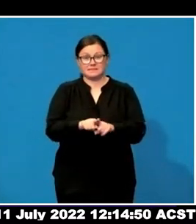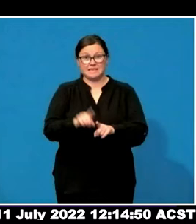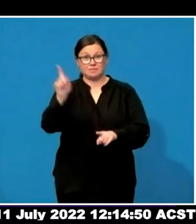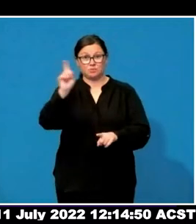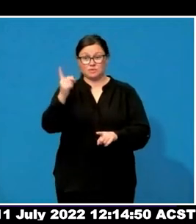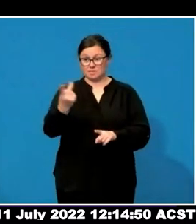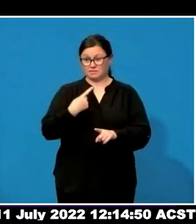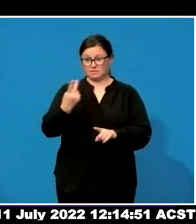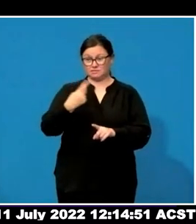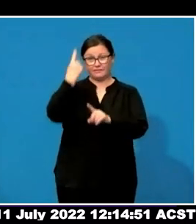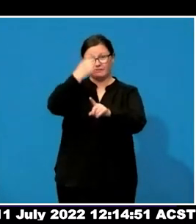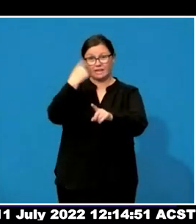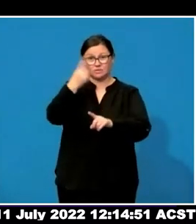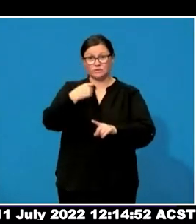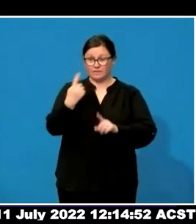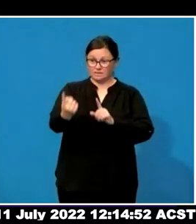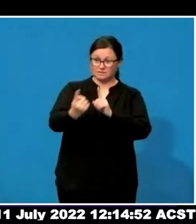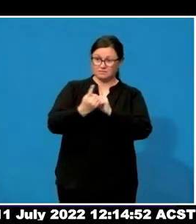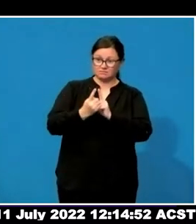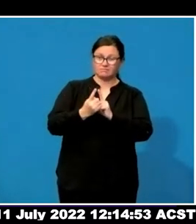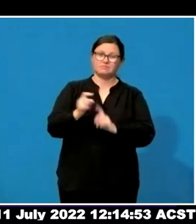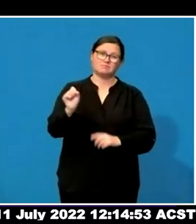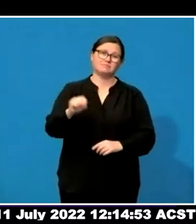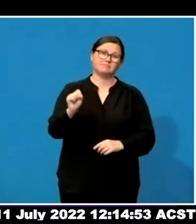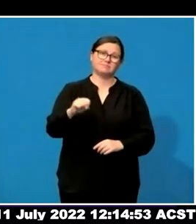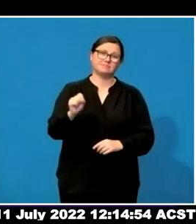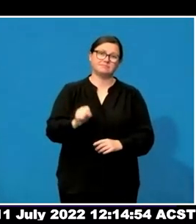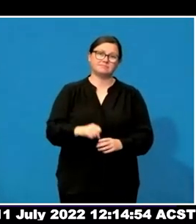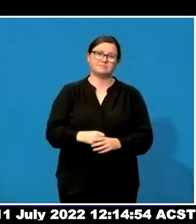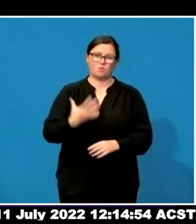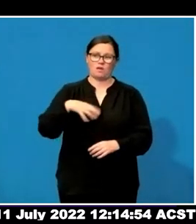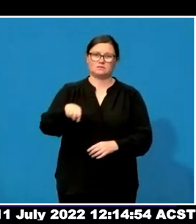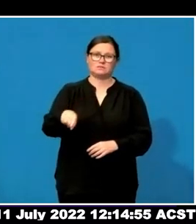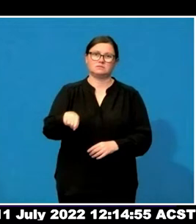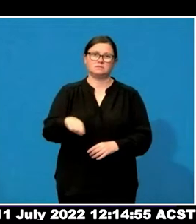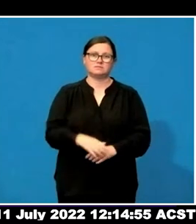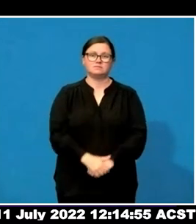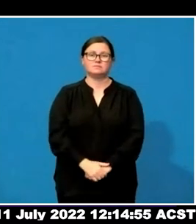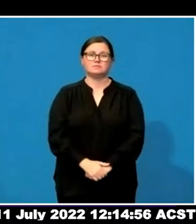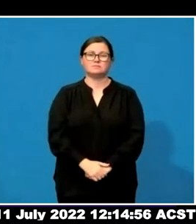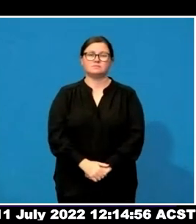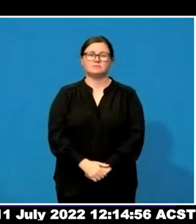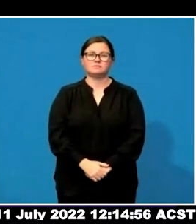Yeah. MS TARRAGO: I just want to talk a little bit about your wheelchair and the